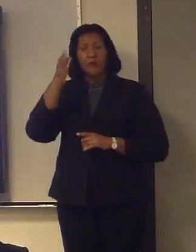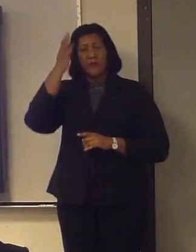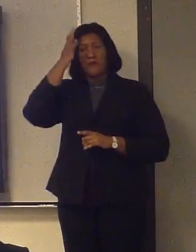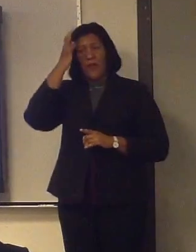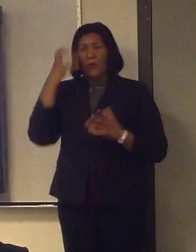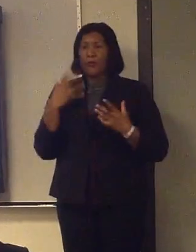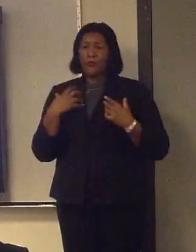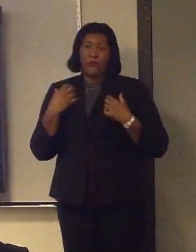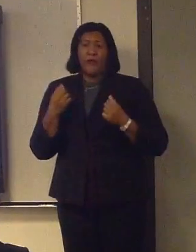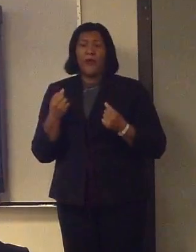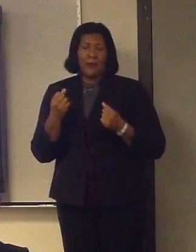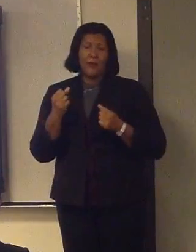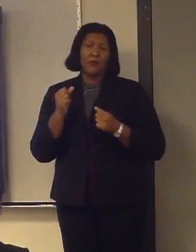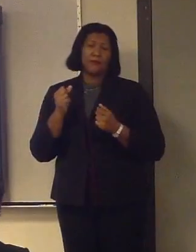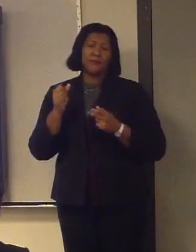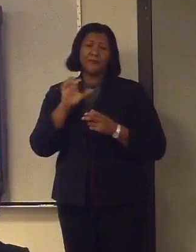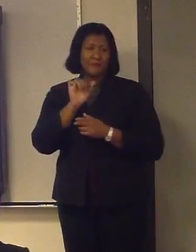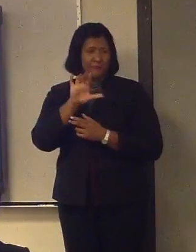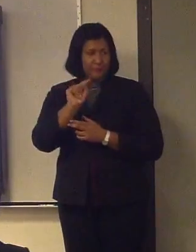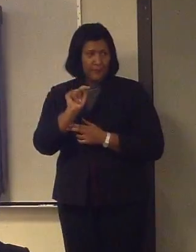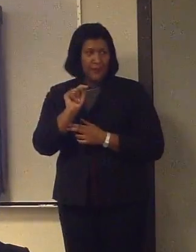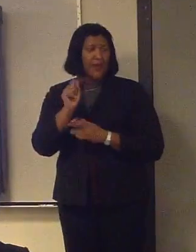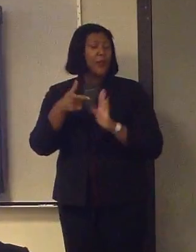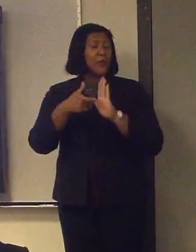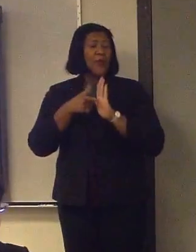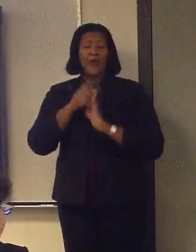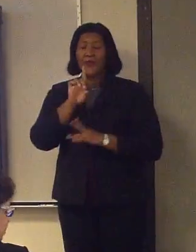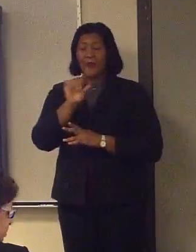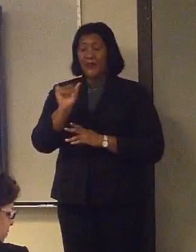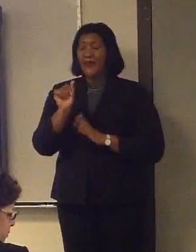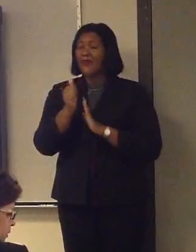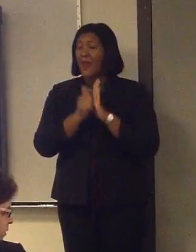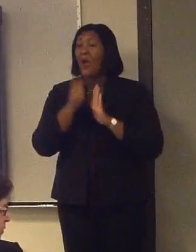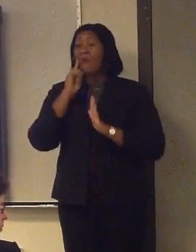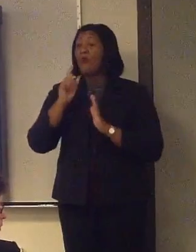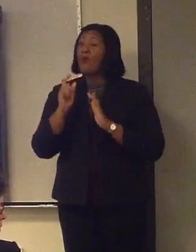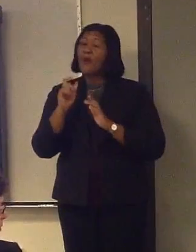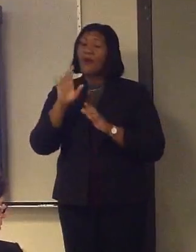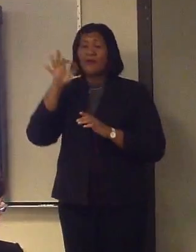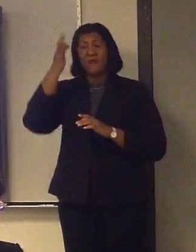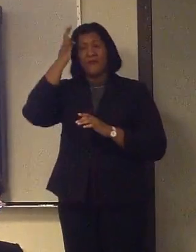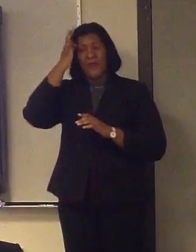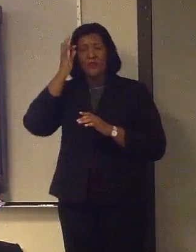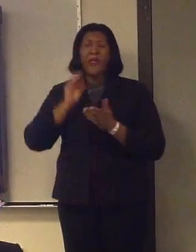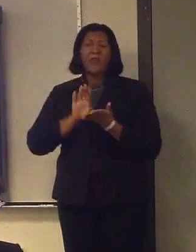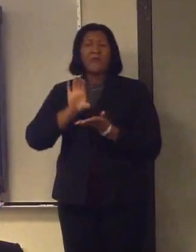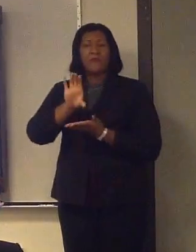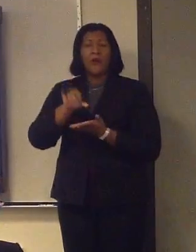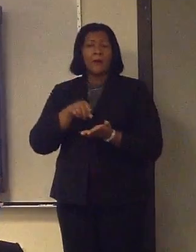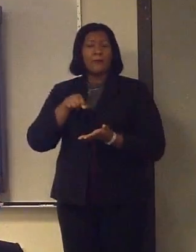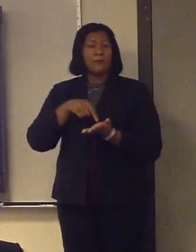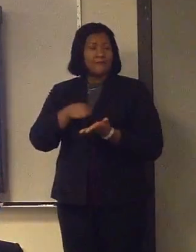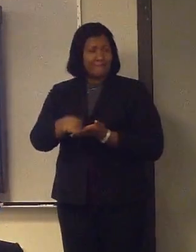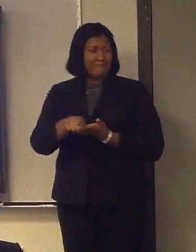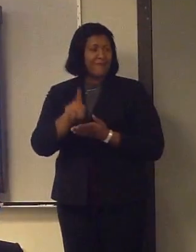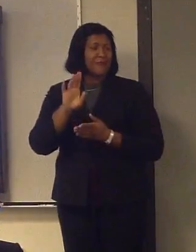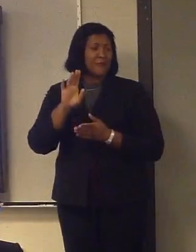Act required disability access for federally funded facilities. Assistive listening systems